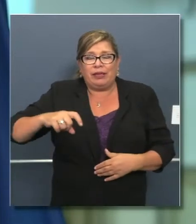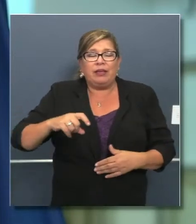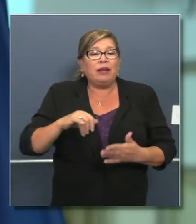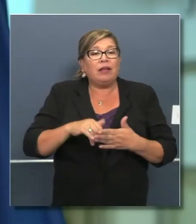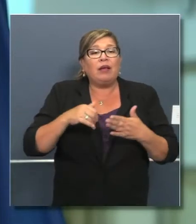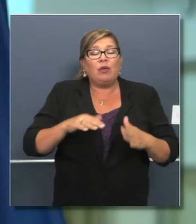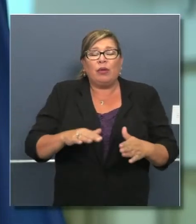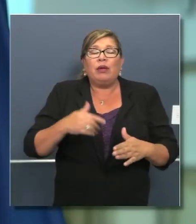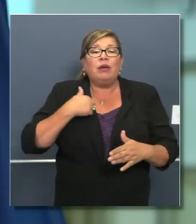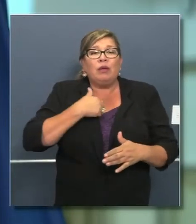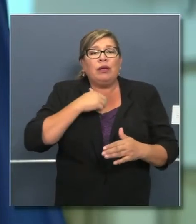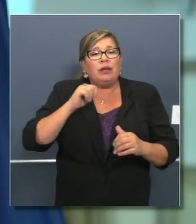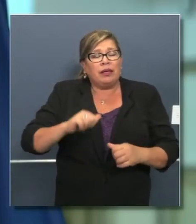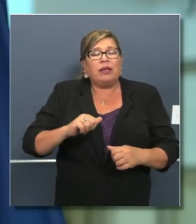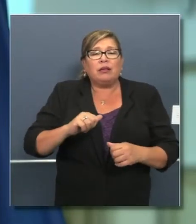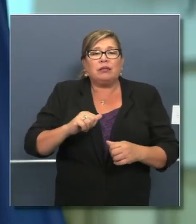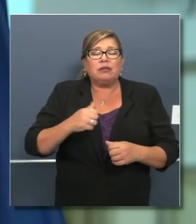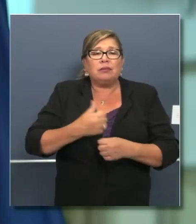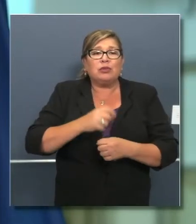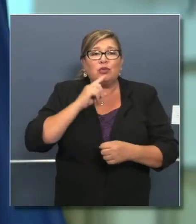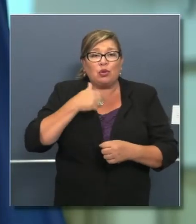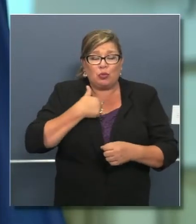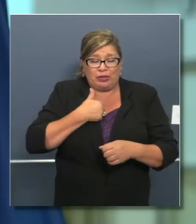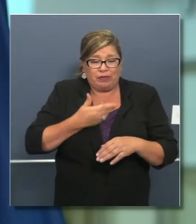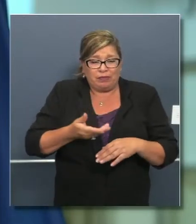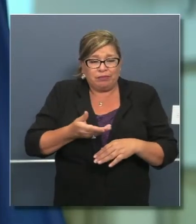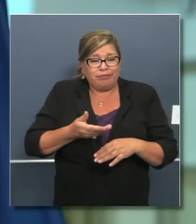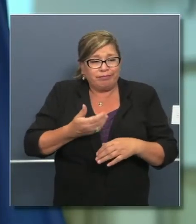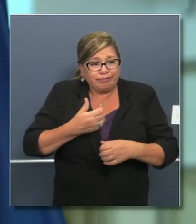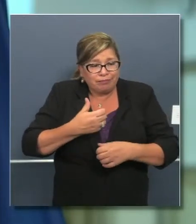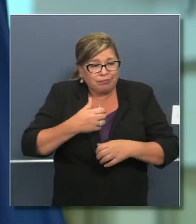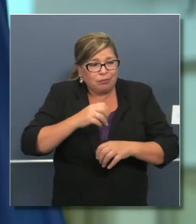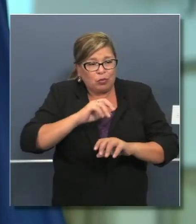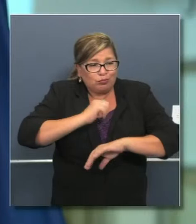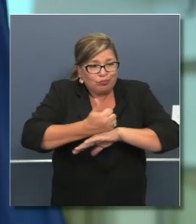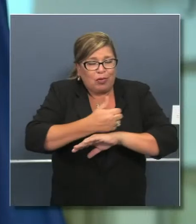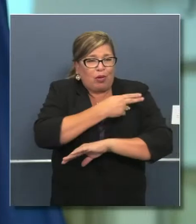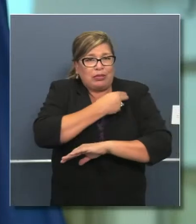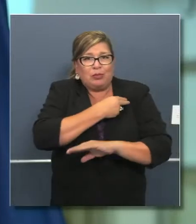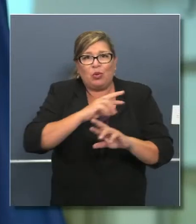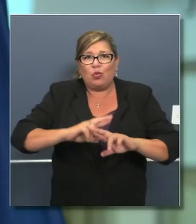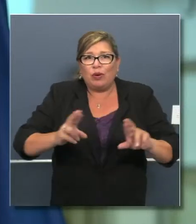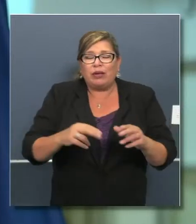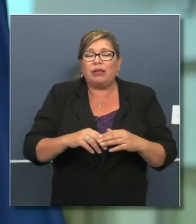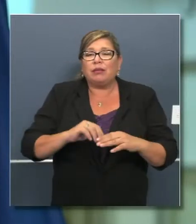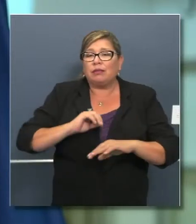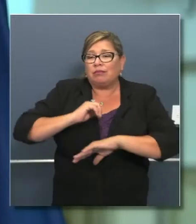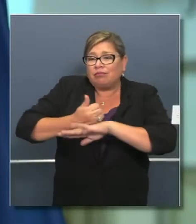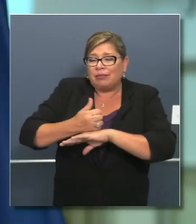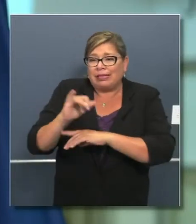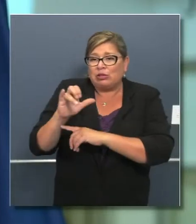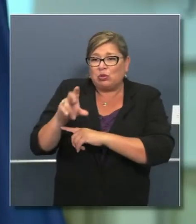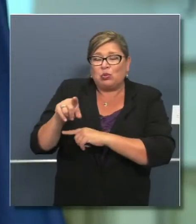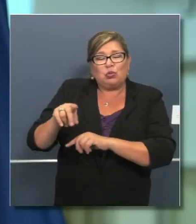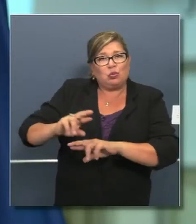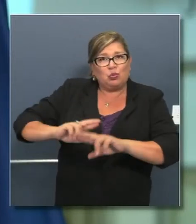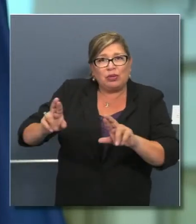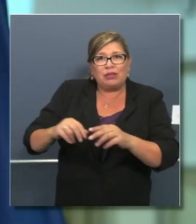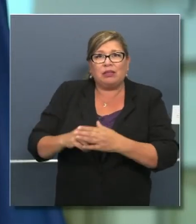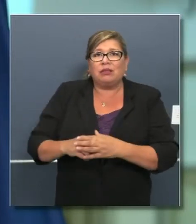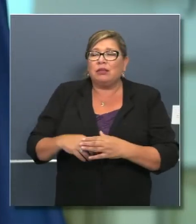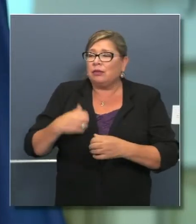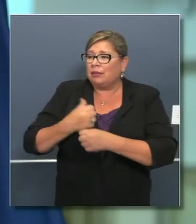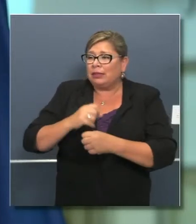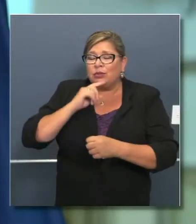needs to increase hospitalization increase support and Ric use increase the capacity of